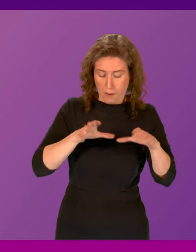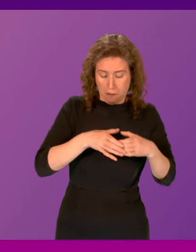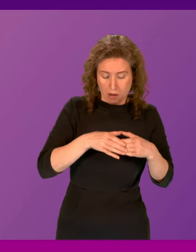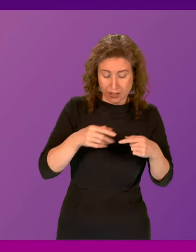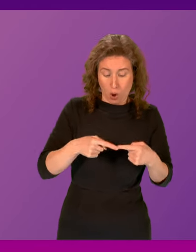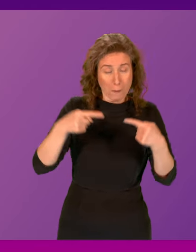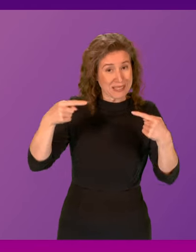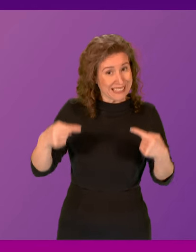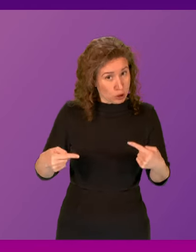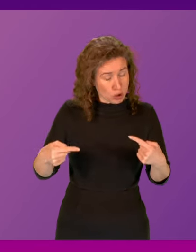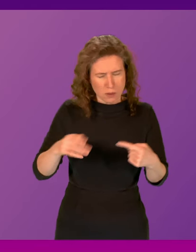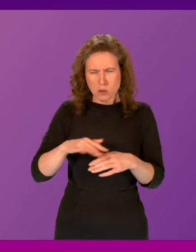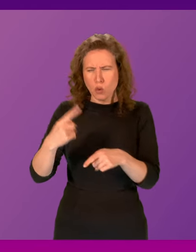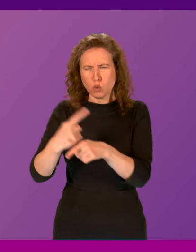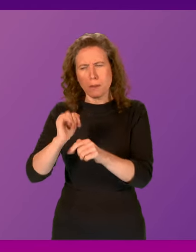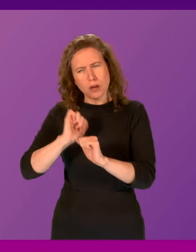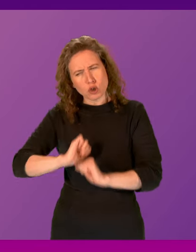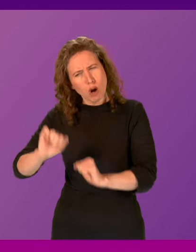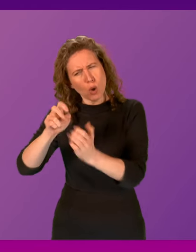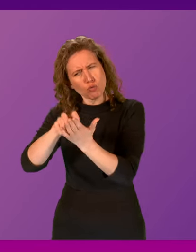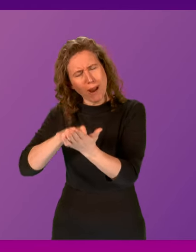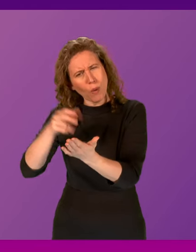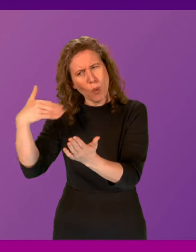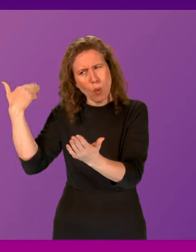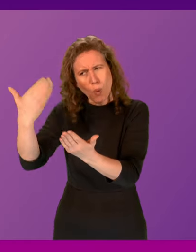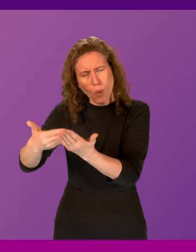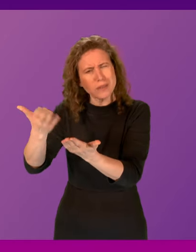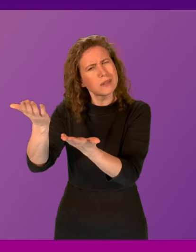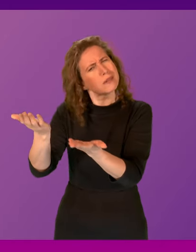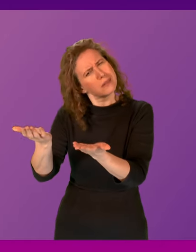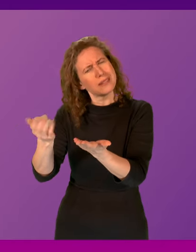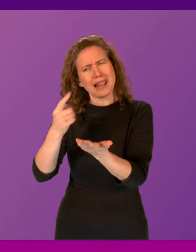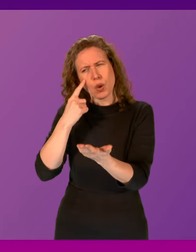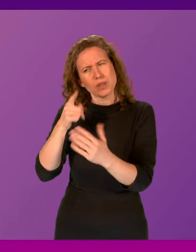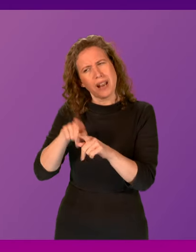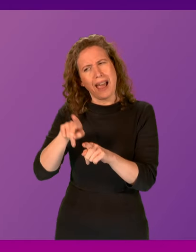his own record of failing children across the country, just shows how out of depth